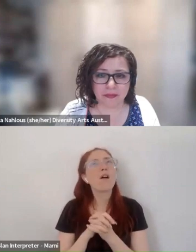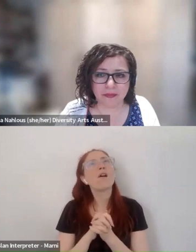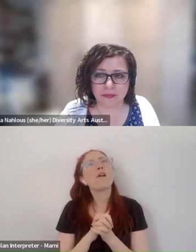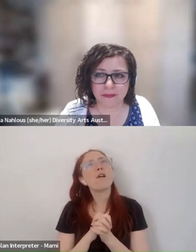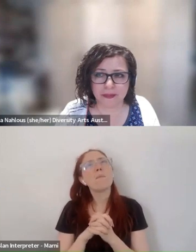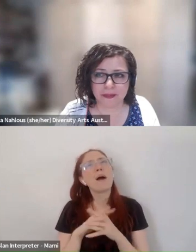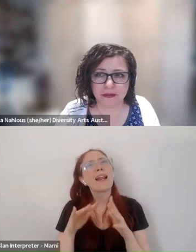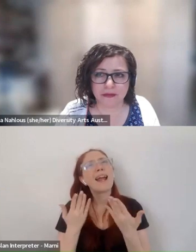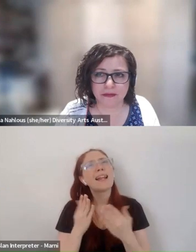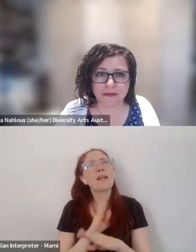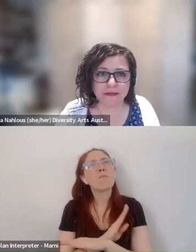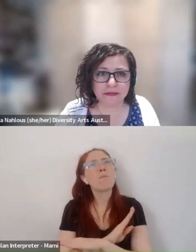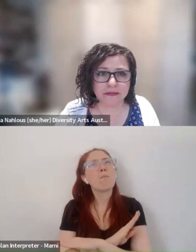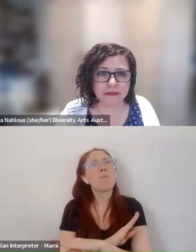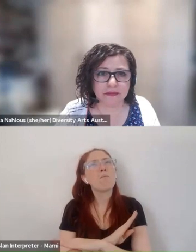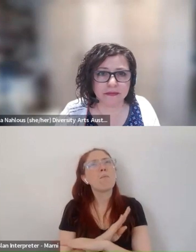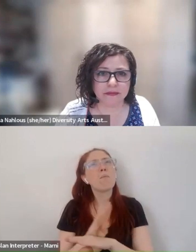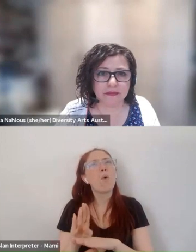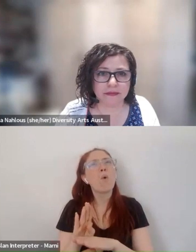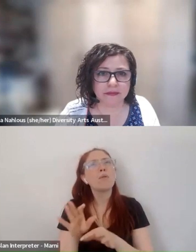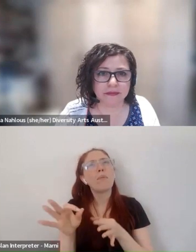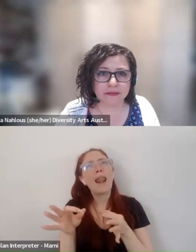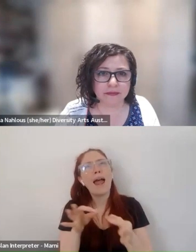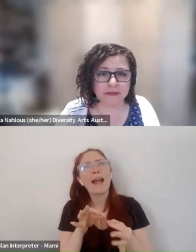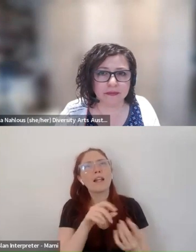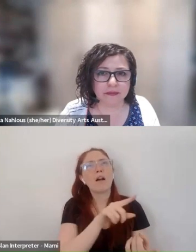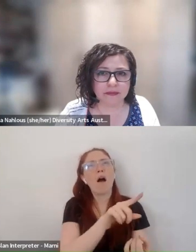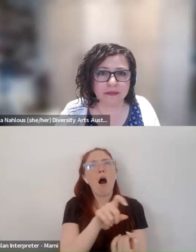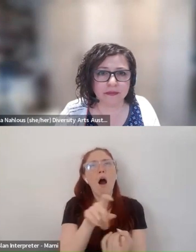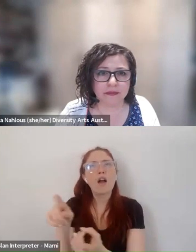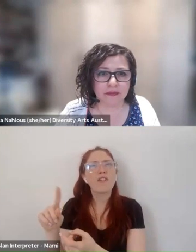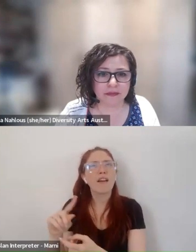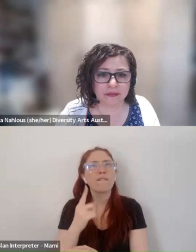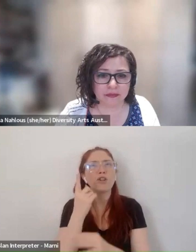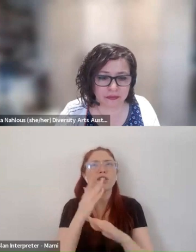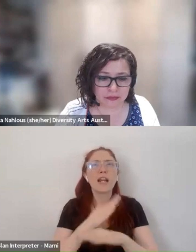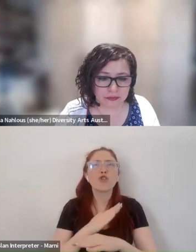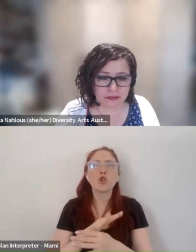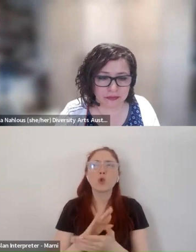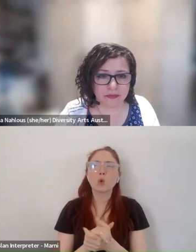board sort of planning. You know, we I'll give you an